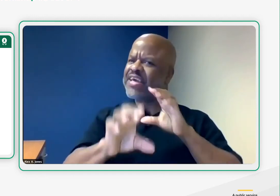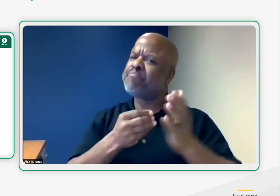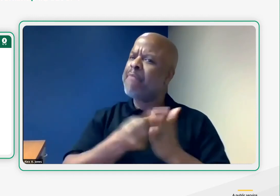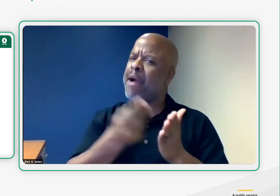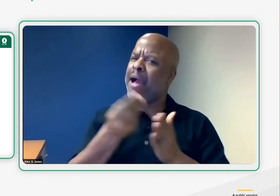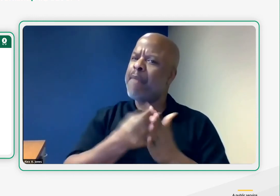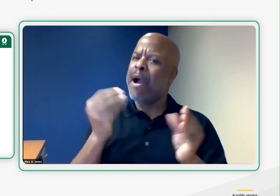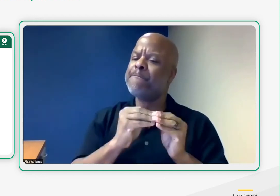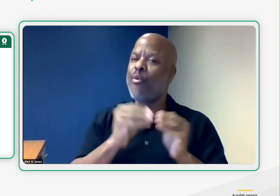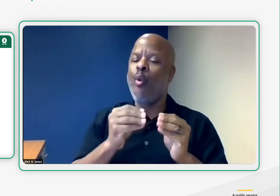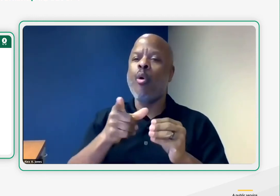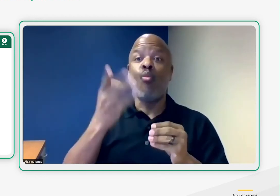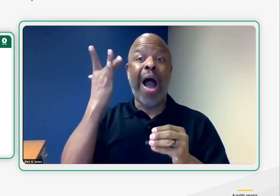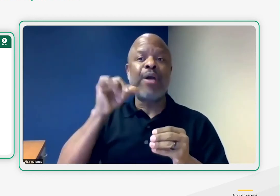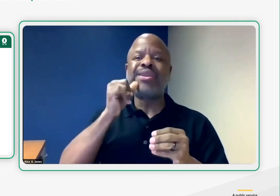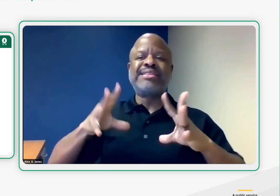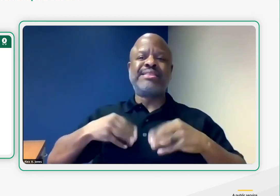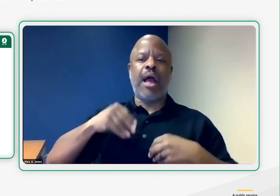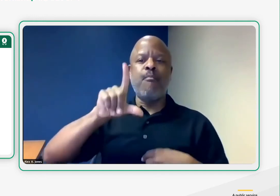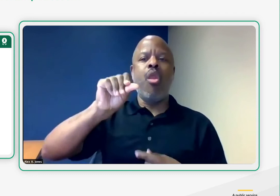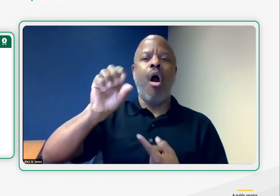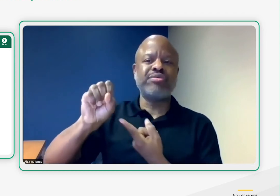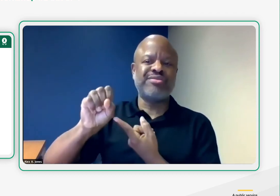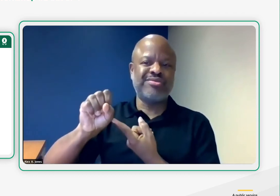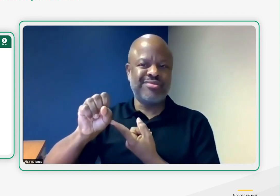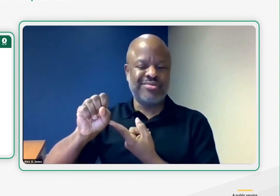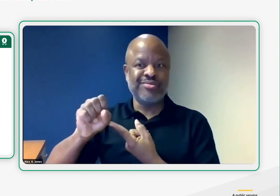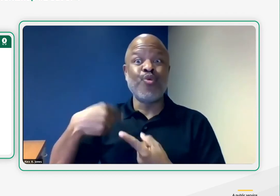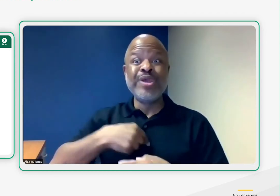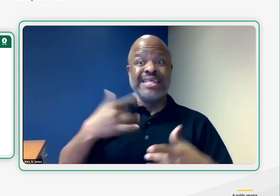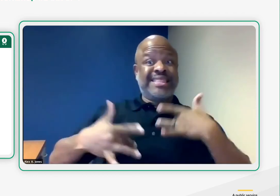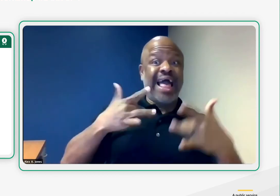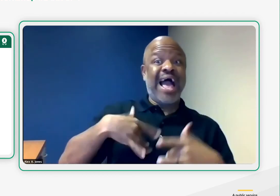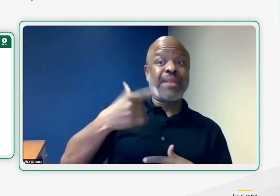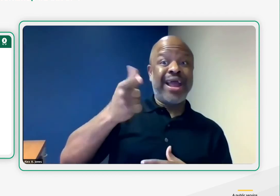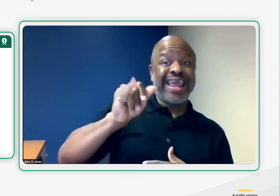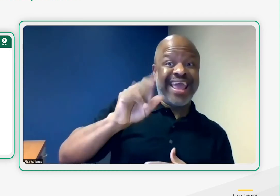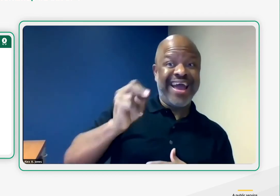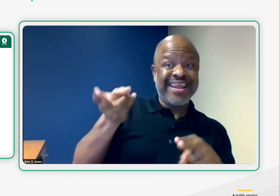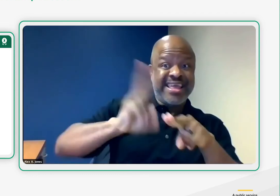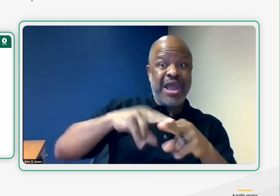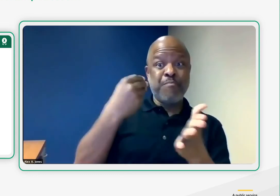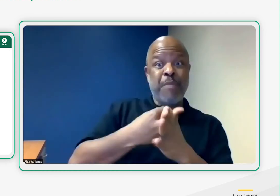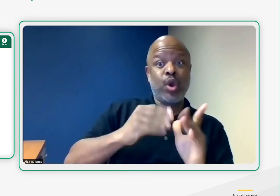our goal is to invest more, so that we can be okay, and we can legitimize, and rationalize